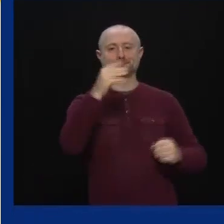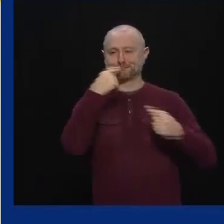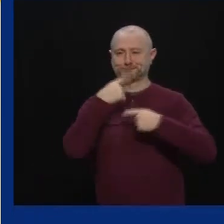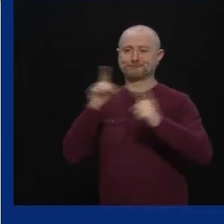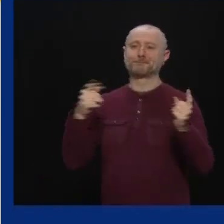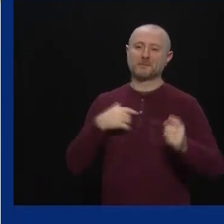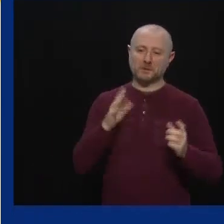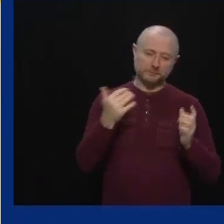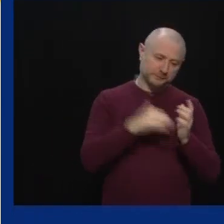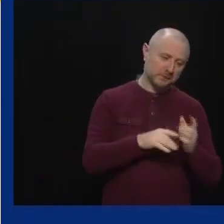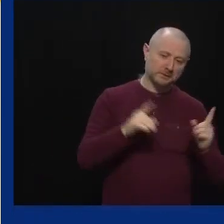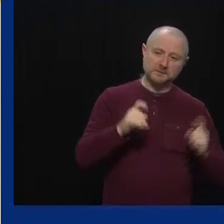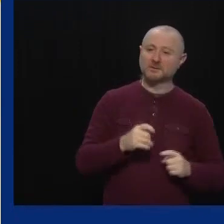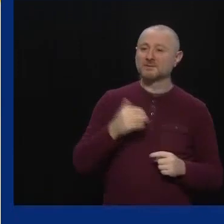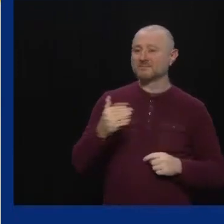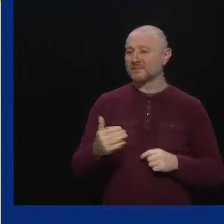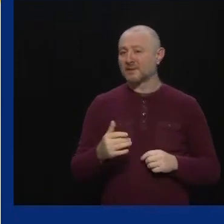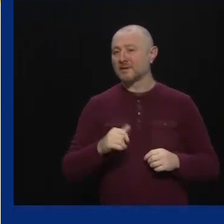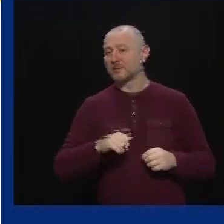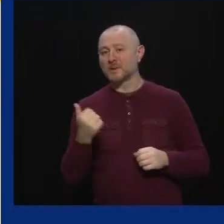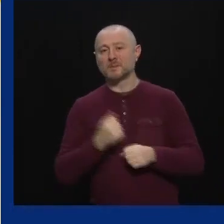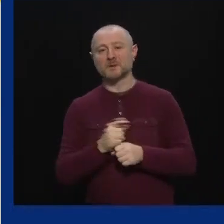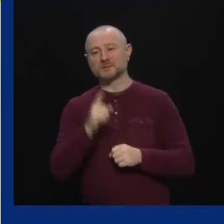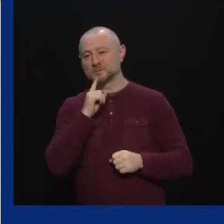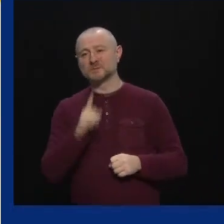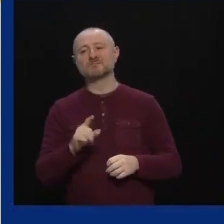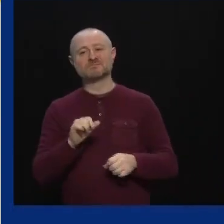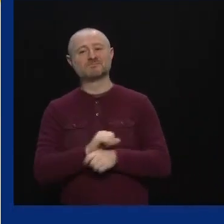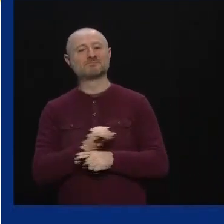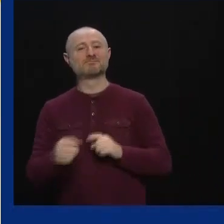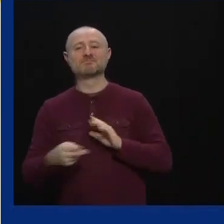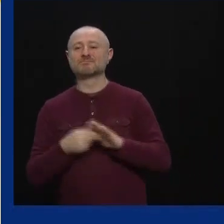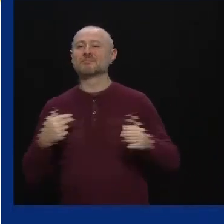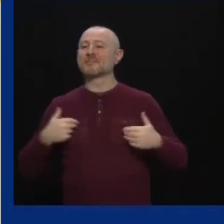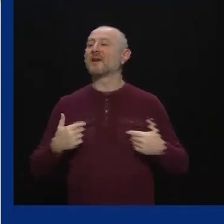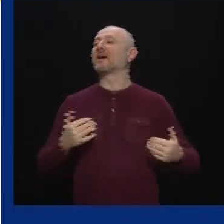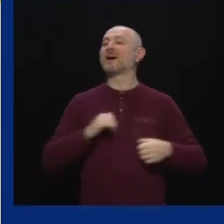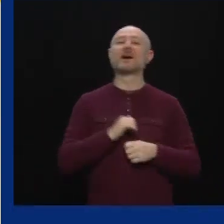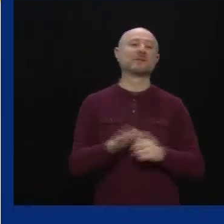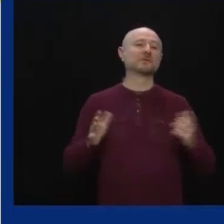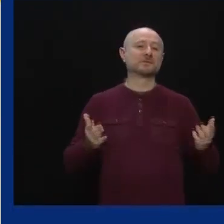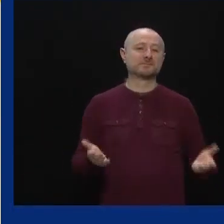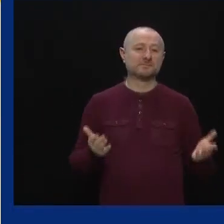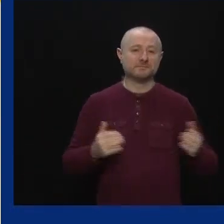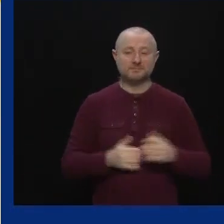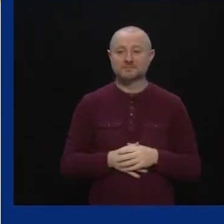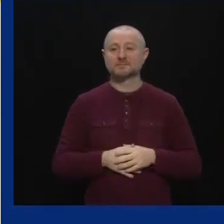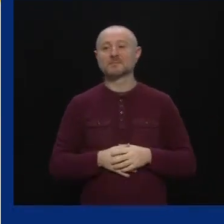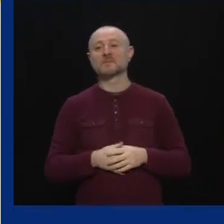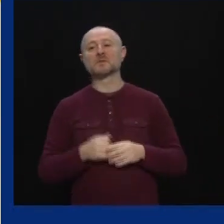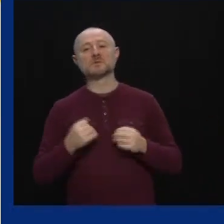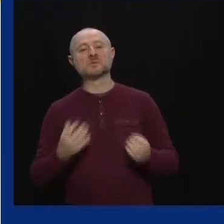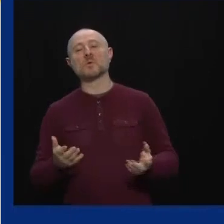TO SCHOOL. AND THE ONES WHO TEST POSITIVE AT HOME ARE MORE LIKELY TO PRESENT THEMSELVES FOR RETEST AT